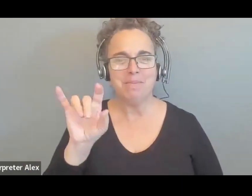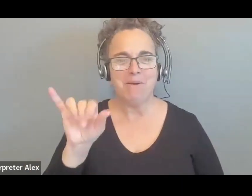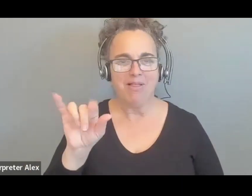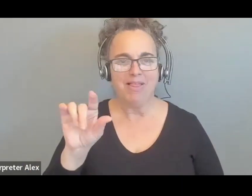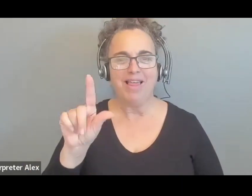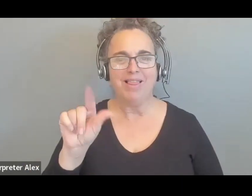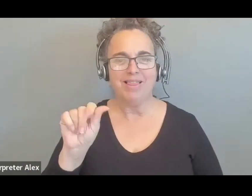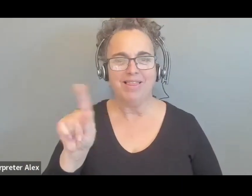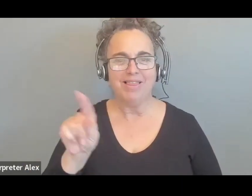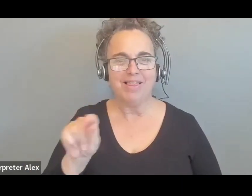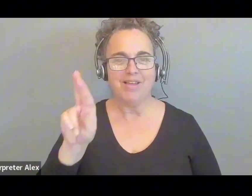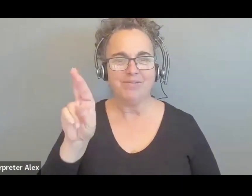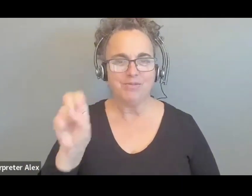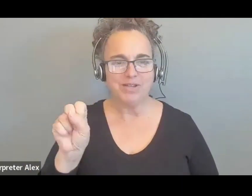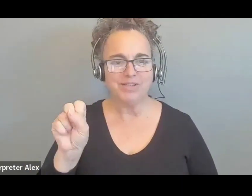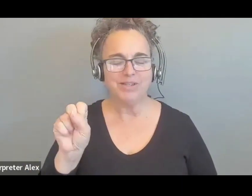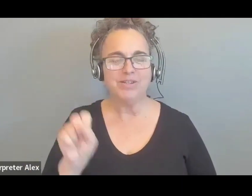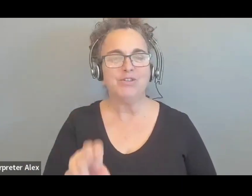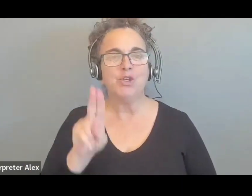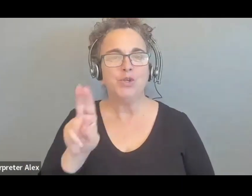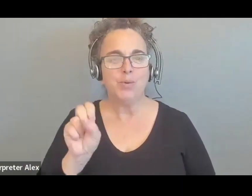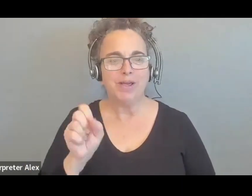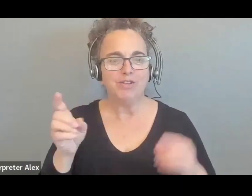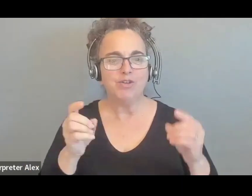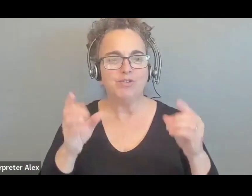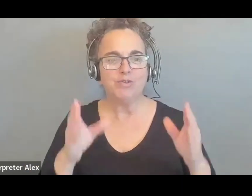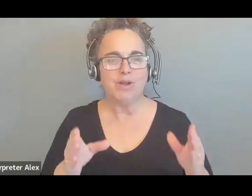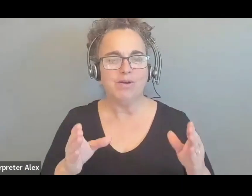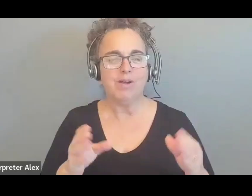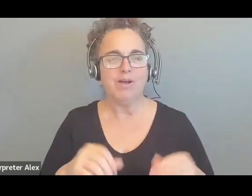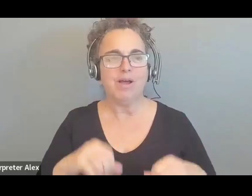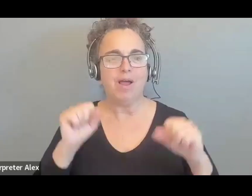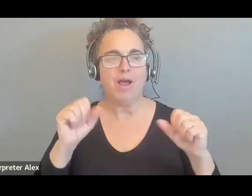She is the US director of the Remarkable Accelerator,